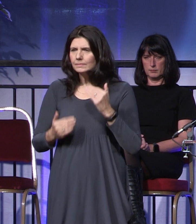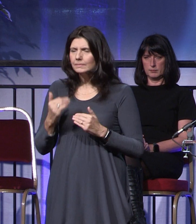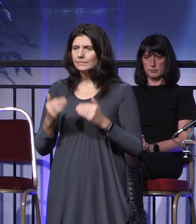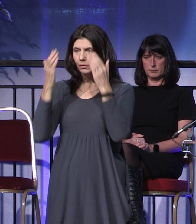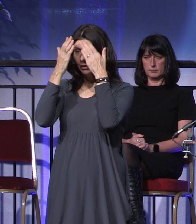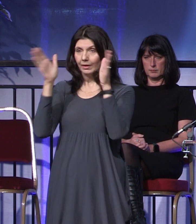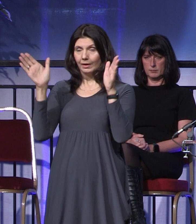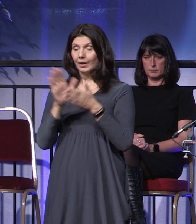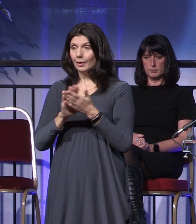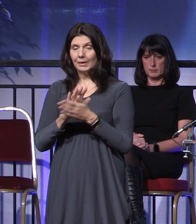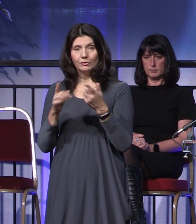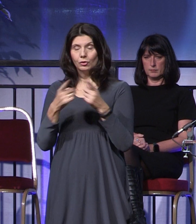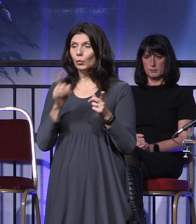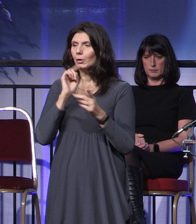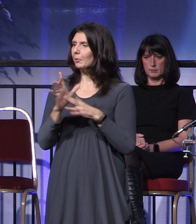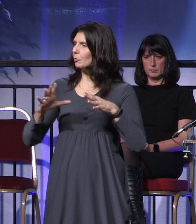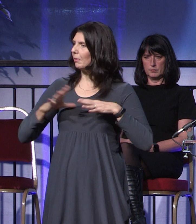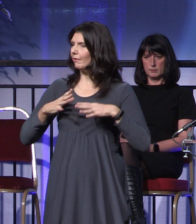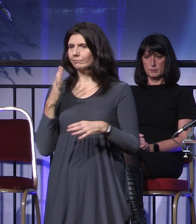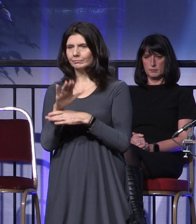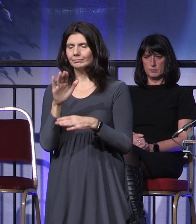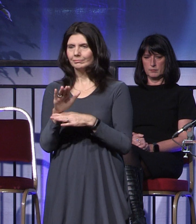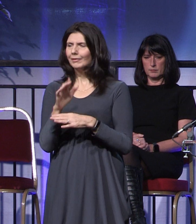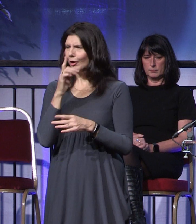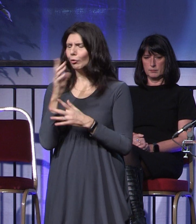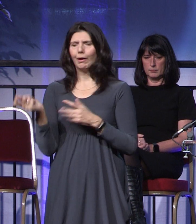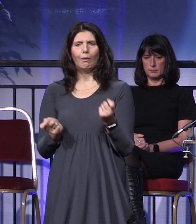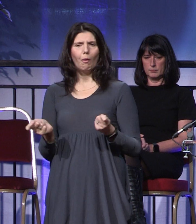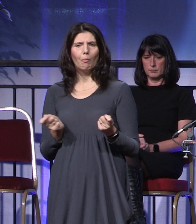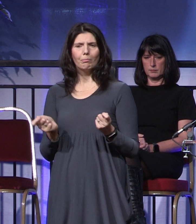will serve you well for the future and will help you to recognize and seize the